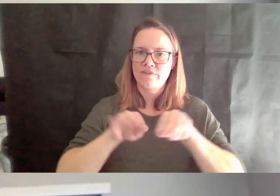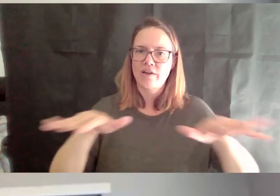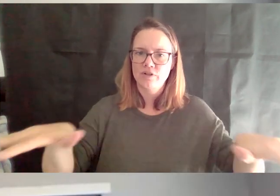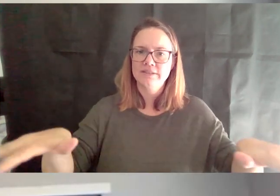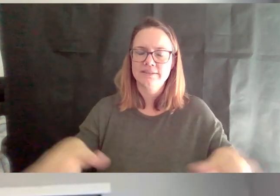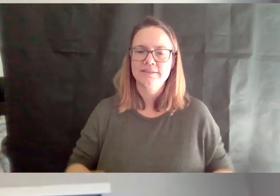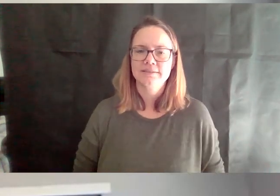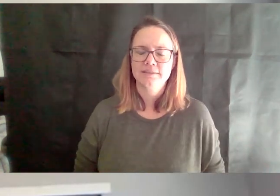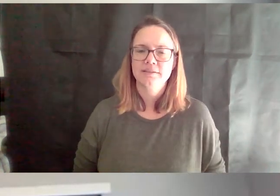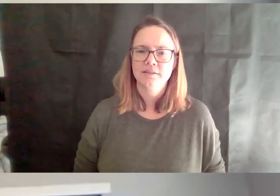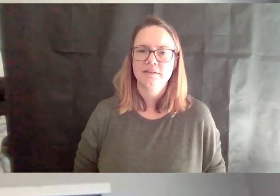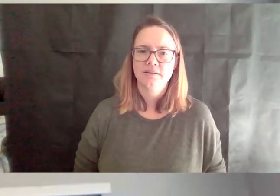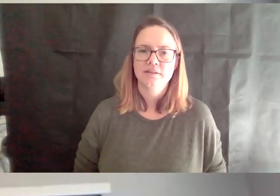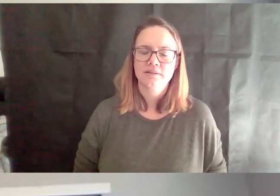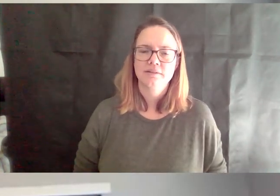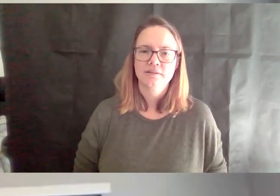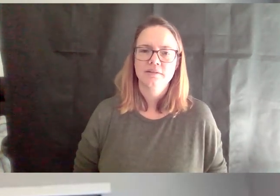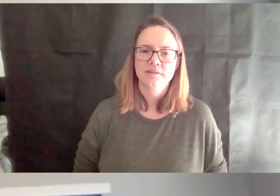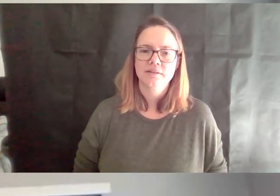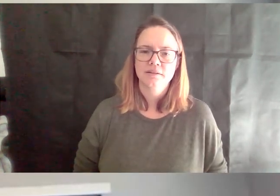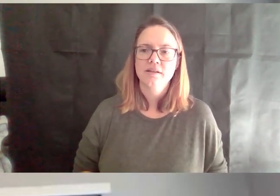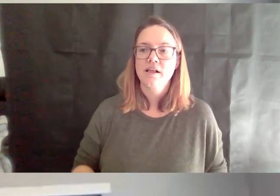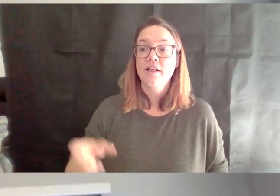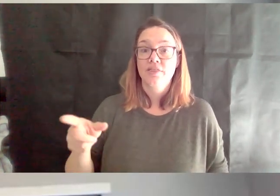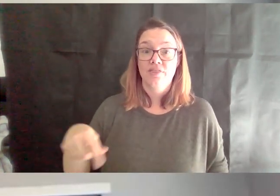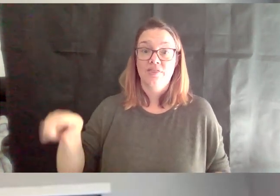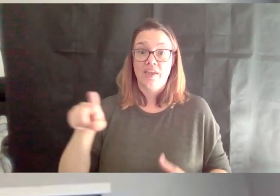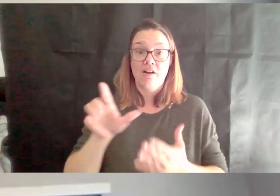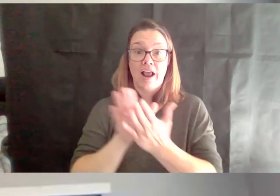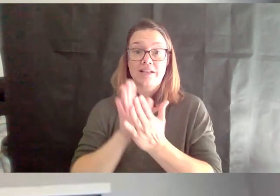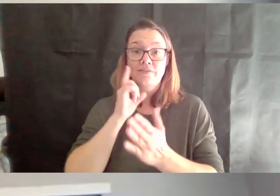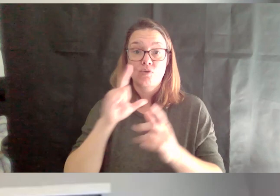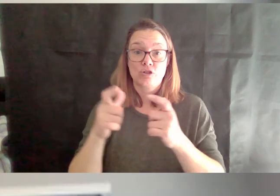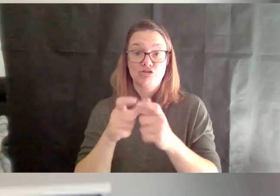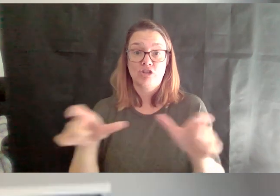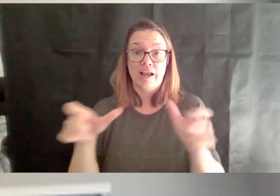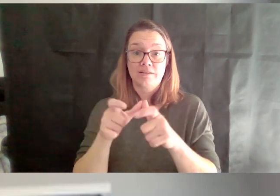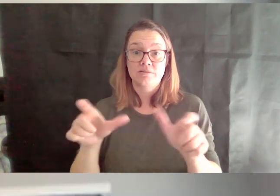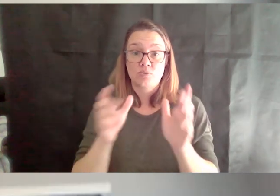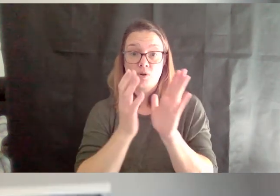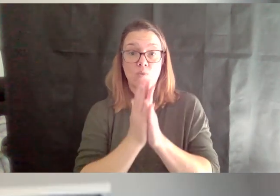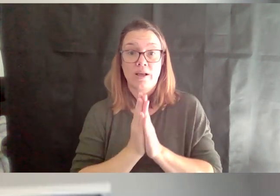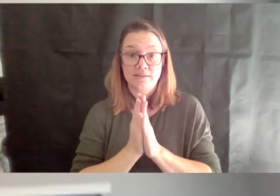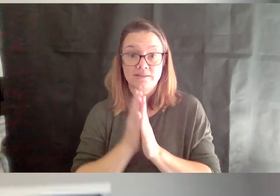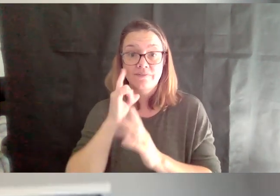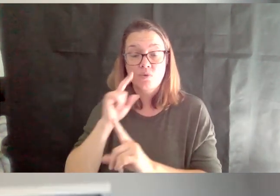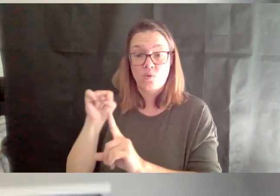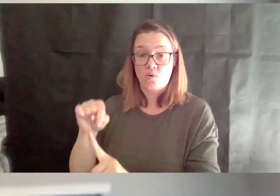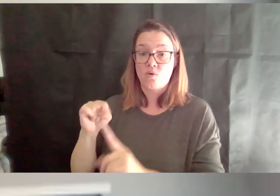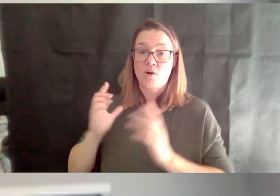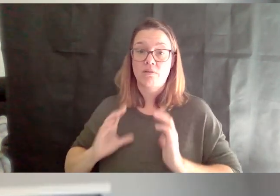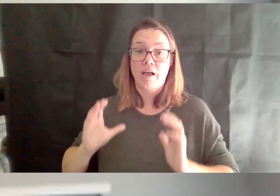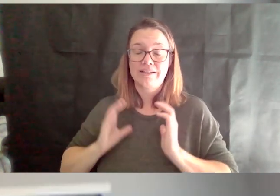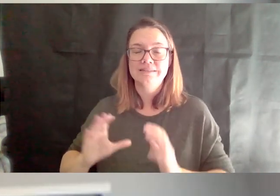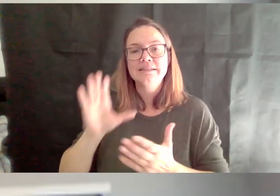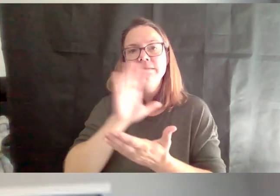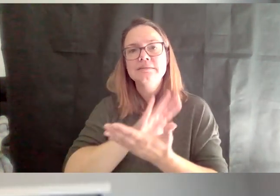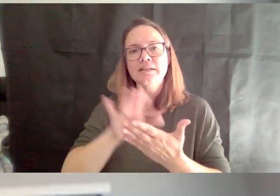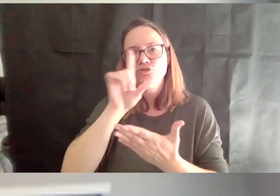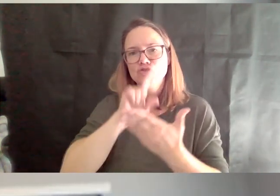They are sending in check requests for their clients. It's nice to be able to check in with the case manager